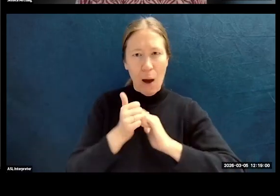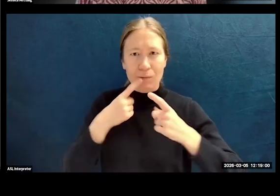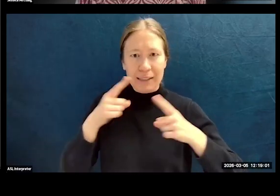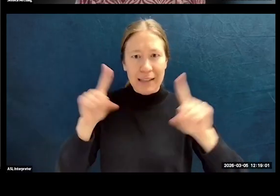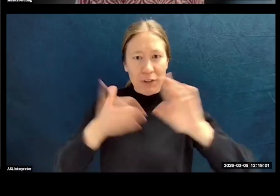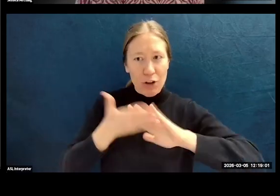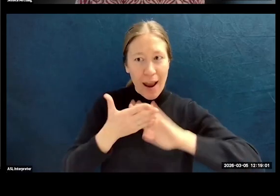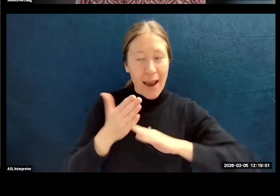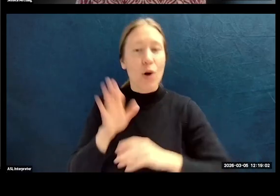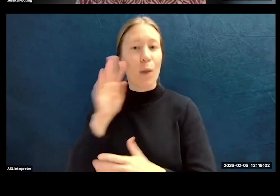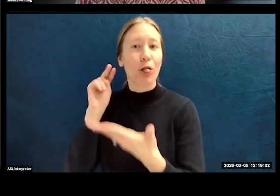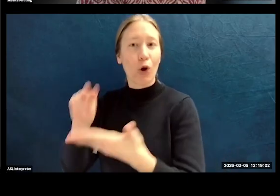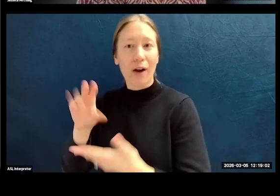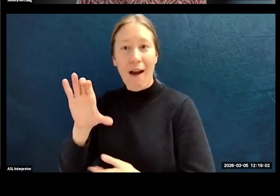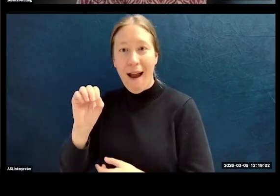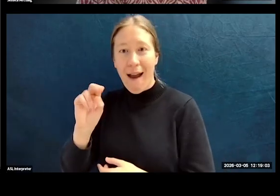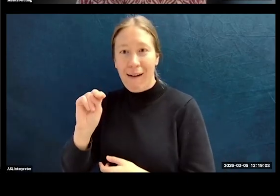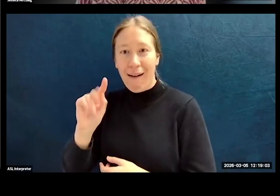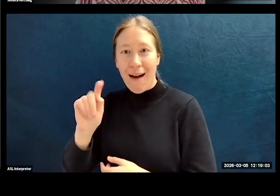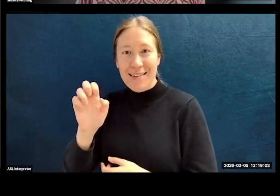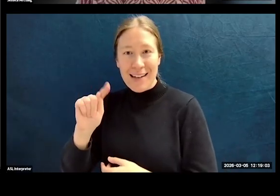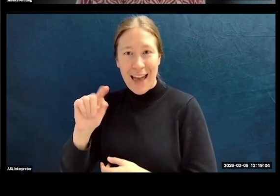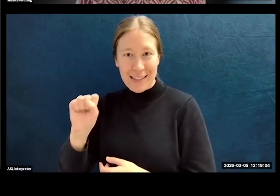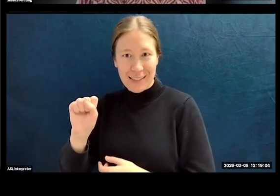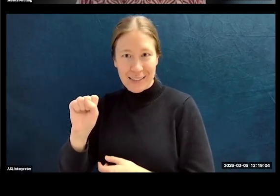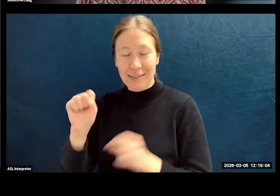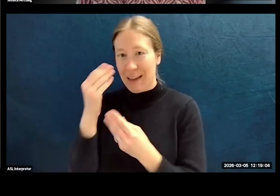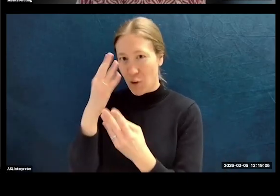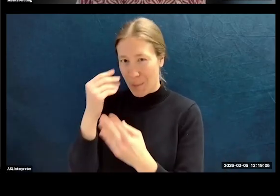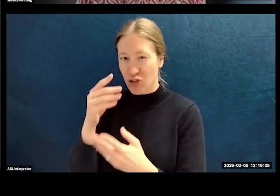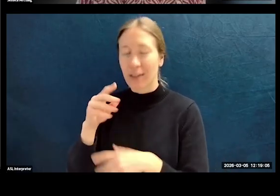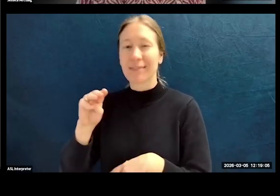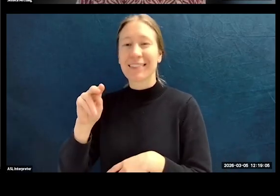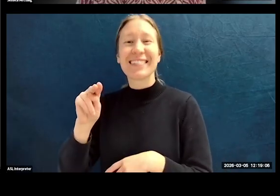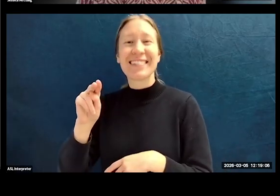and Naira's gonna go into more depth on the different panes that we'll be working with. But your Content pane is gonna be over